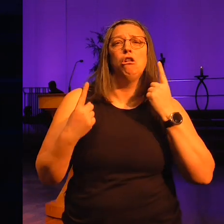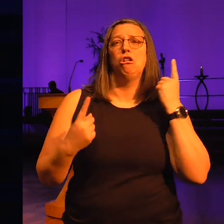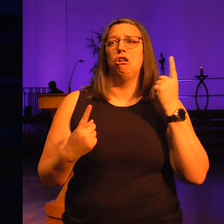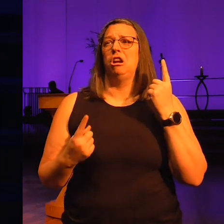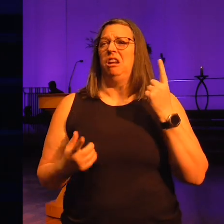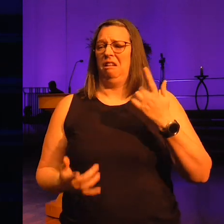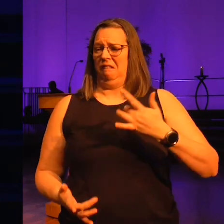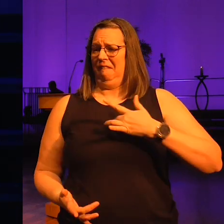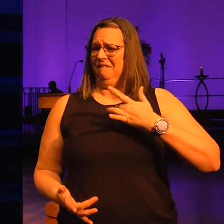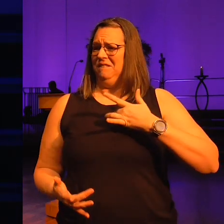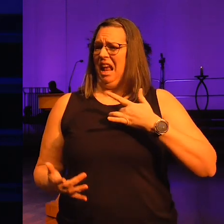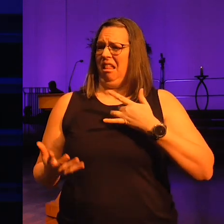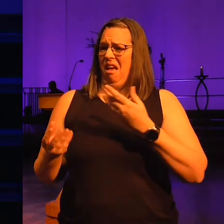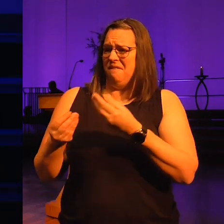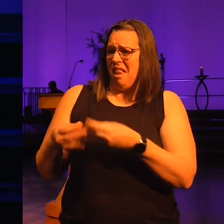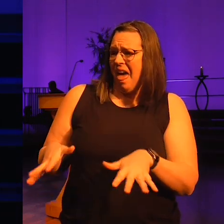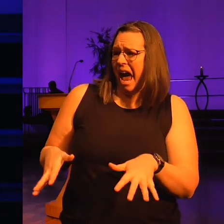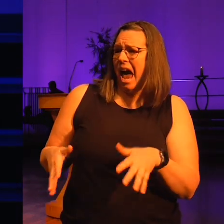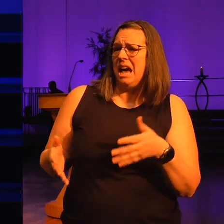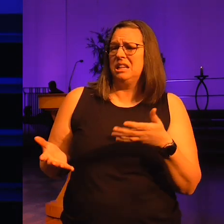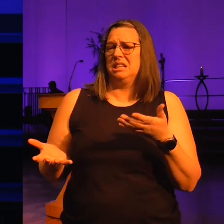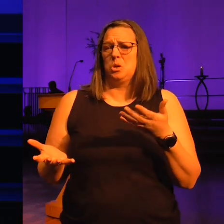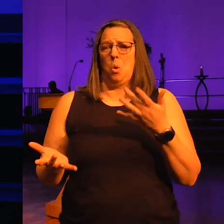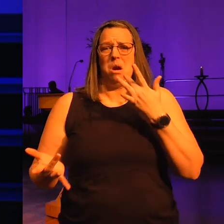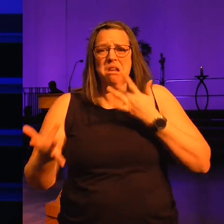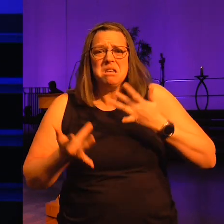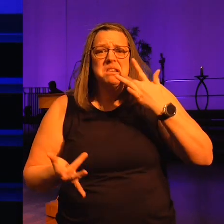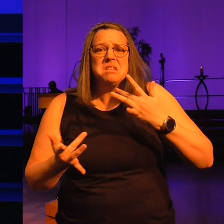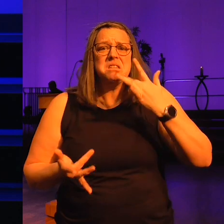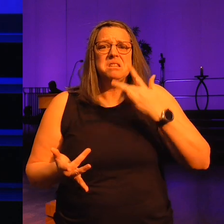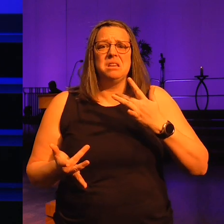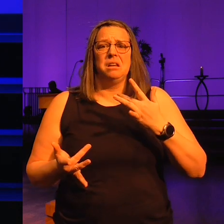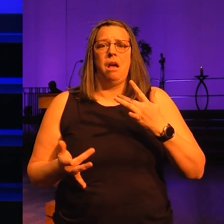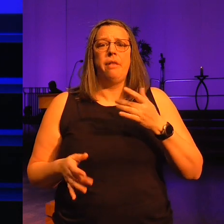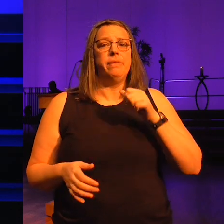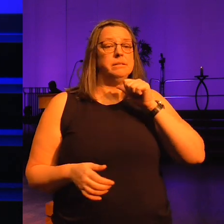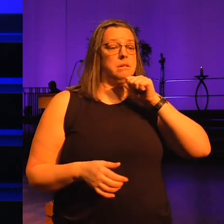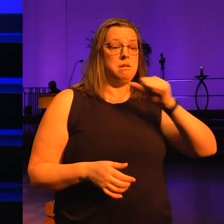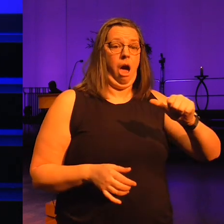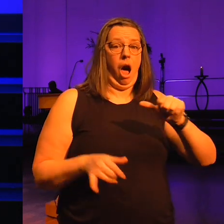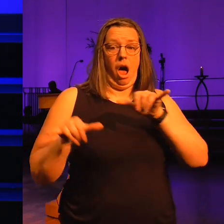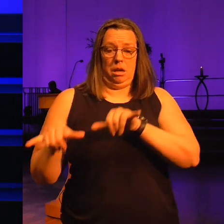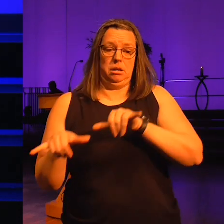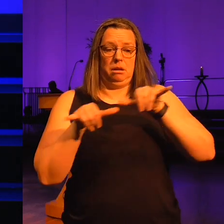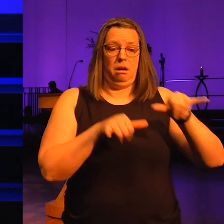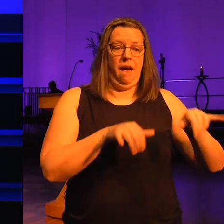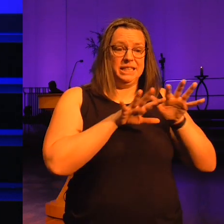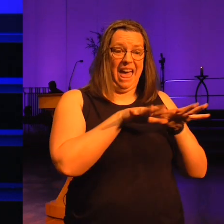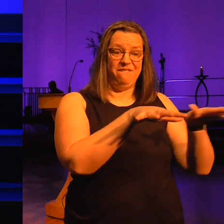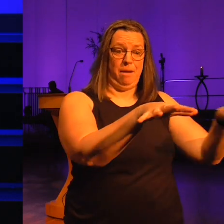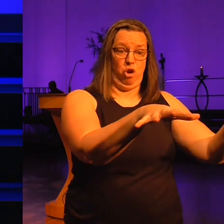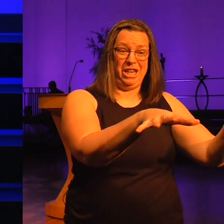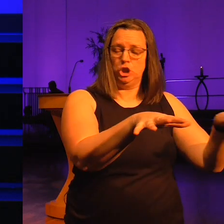scarcity anything that is unlike that V vibration of love this morning we simply Let It Go and we